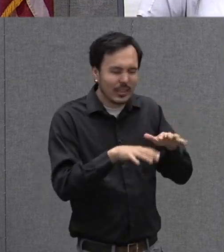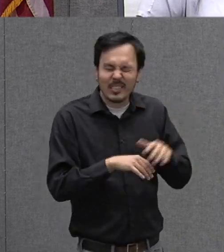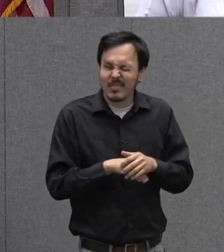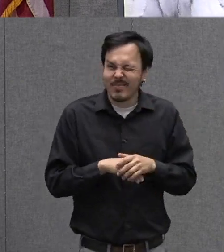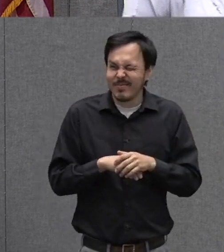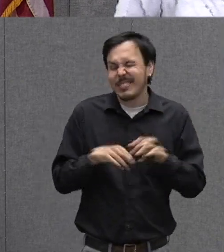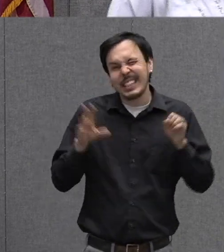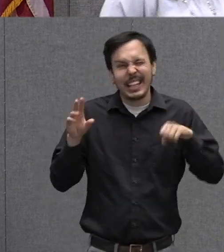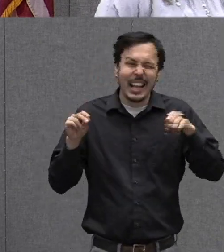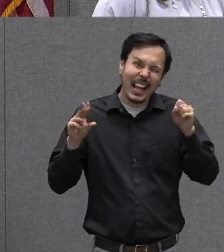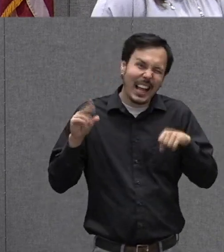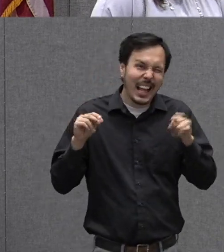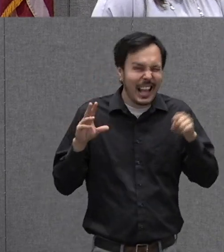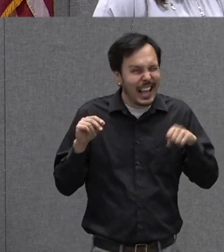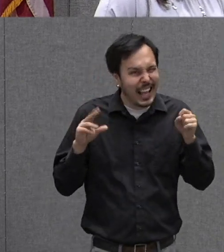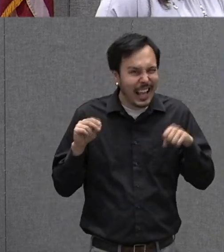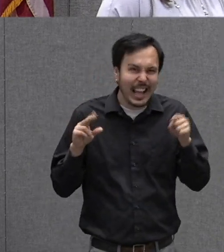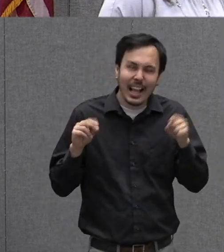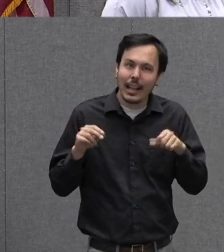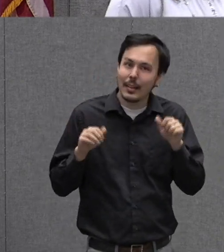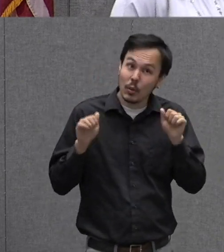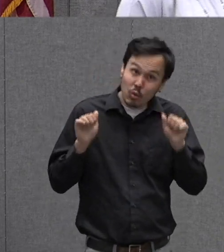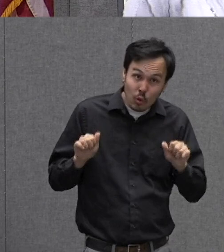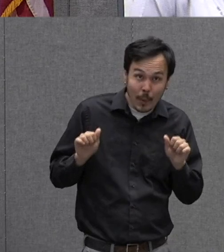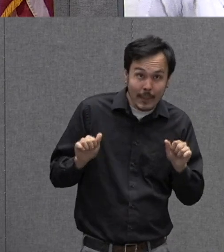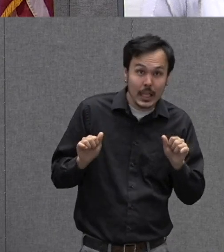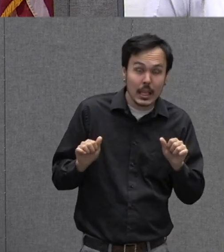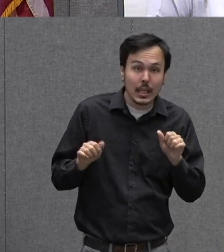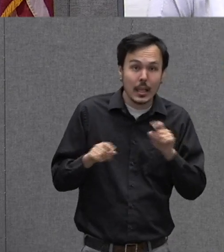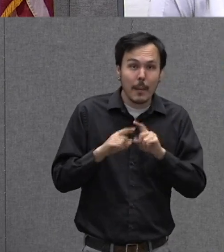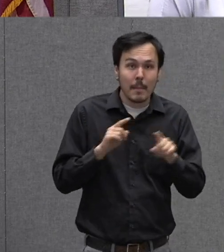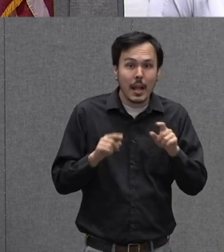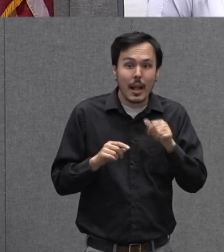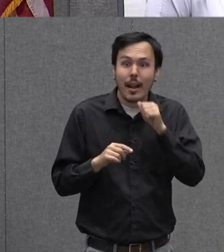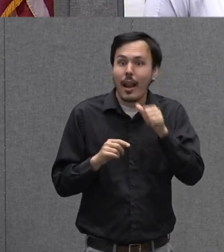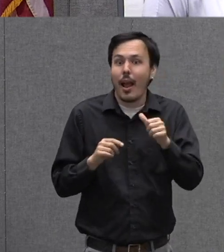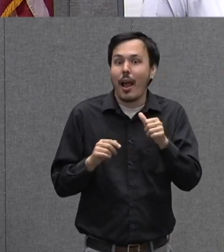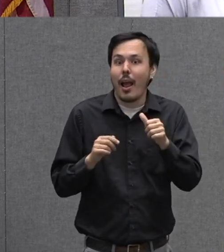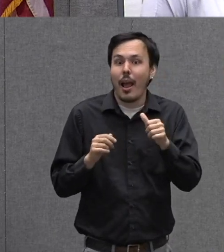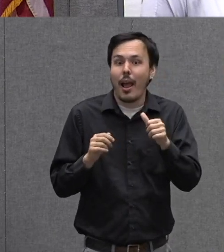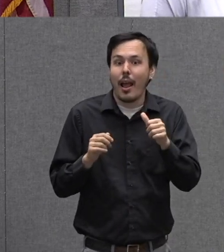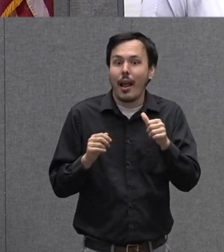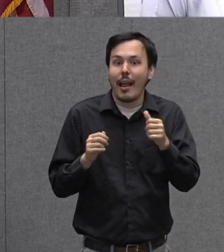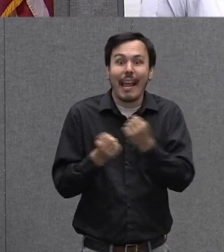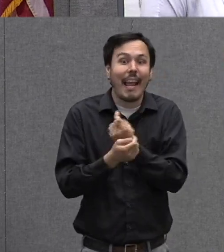There could be rain there, but not everywhere. Okay.